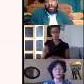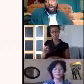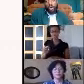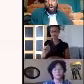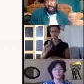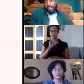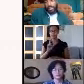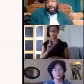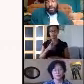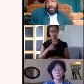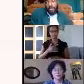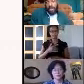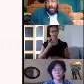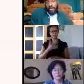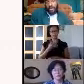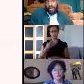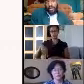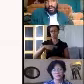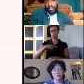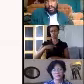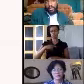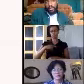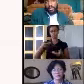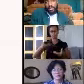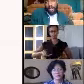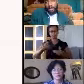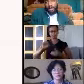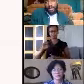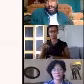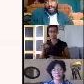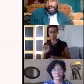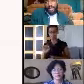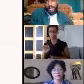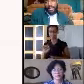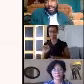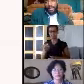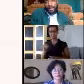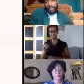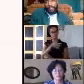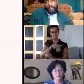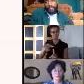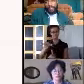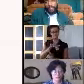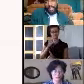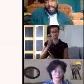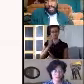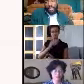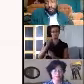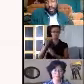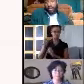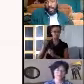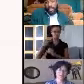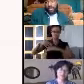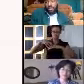we all exist sort of in a deeply racist environment. And you're right. There needs to be social